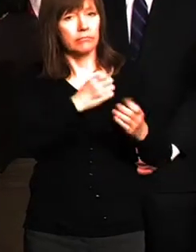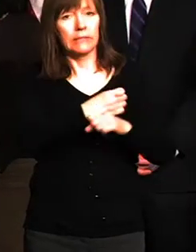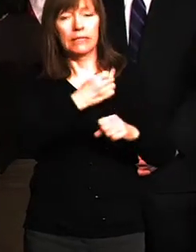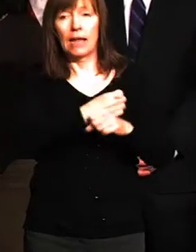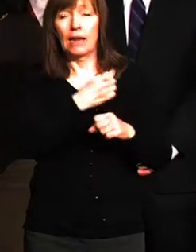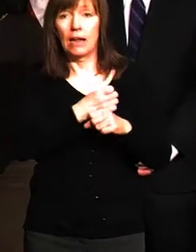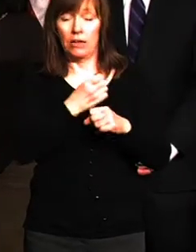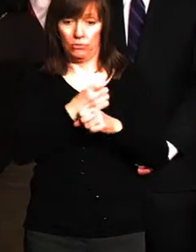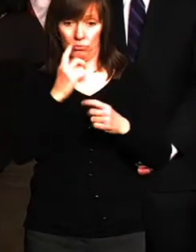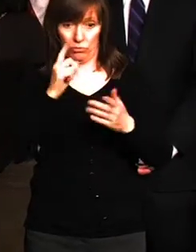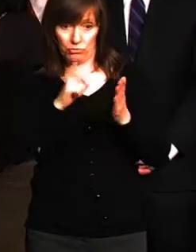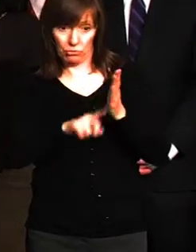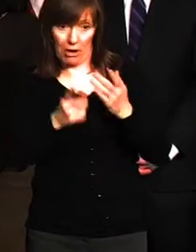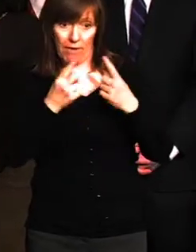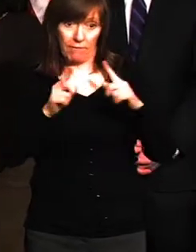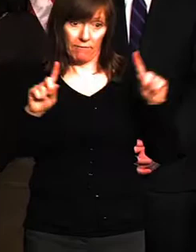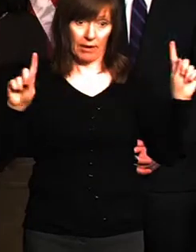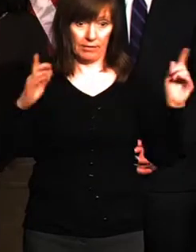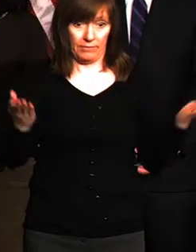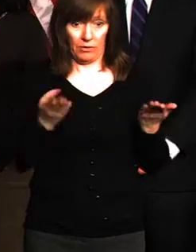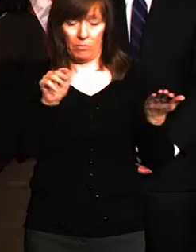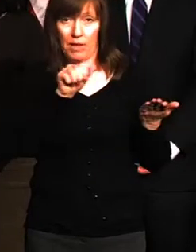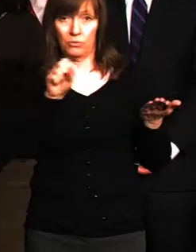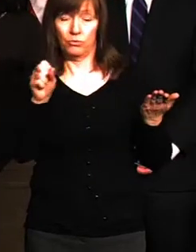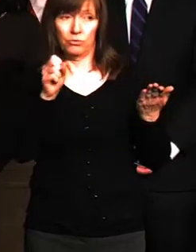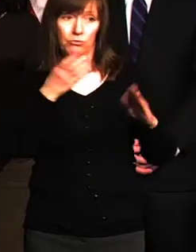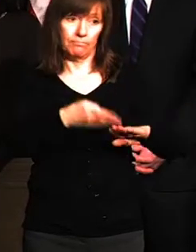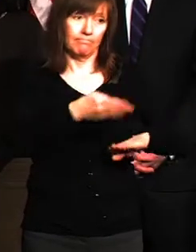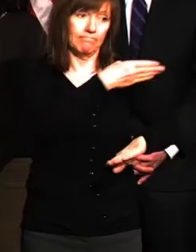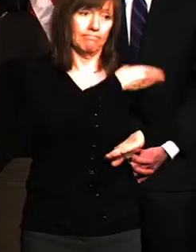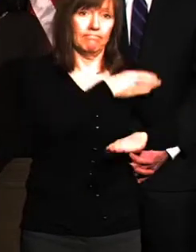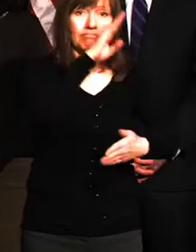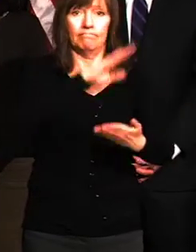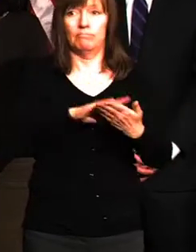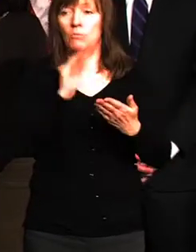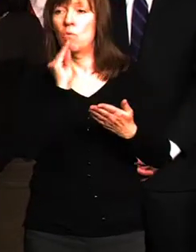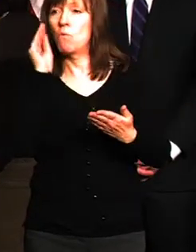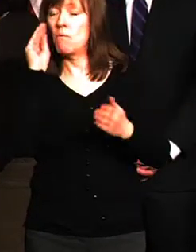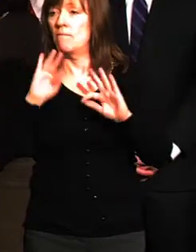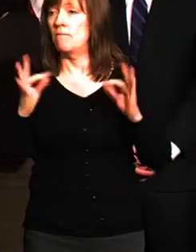family homelessness in the Commonwealth. Hopefully this will reduce the number of homeless families